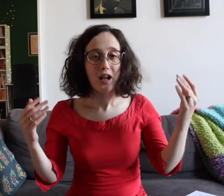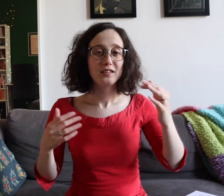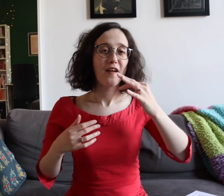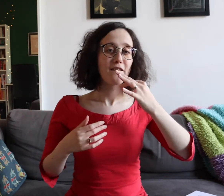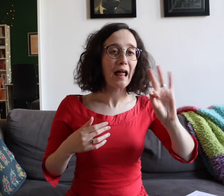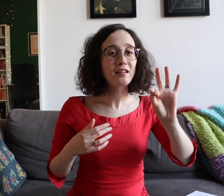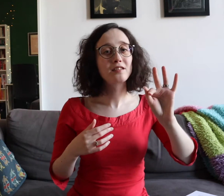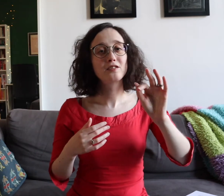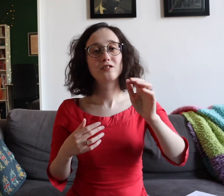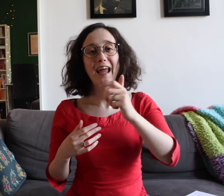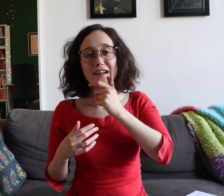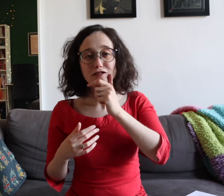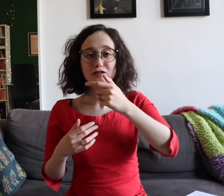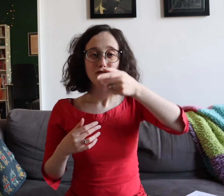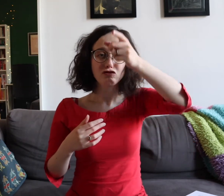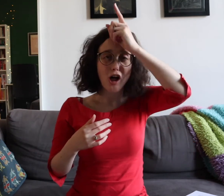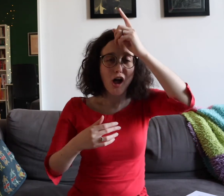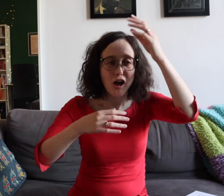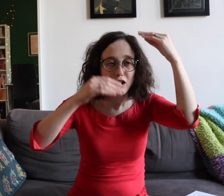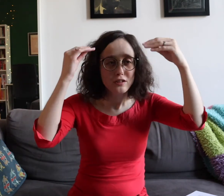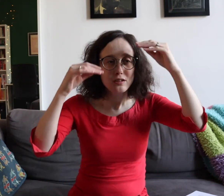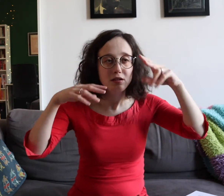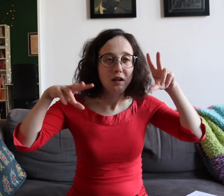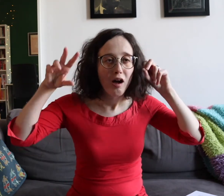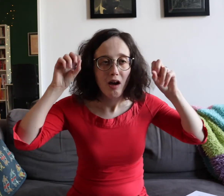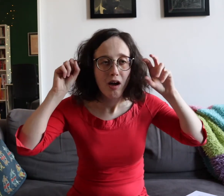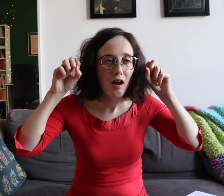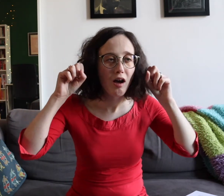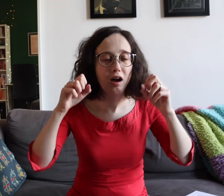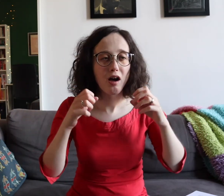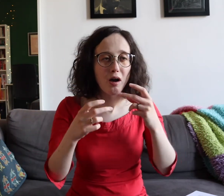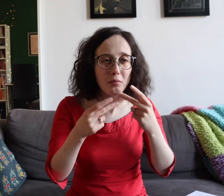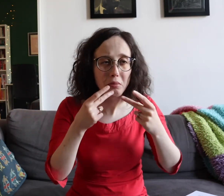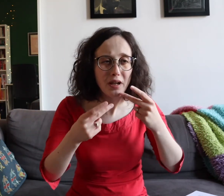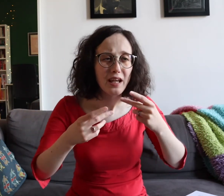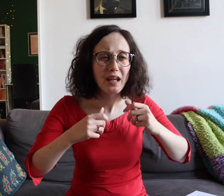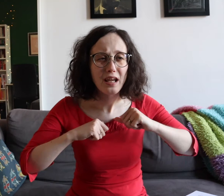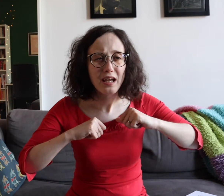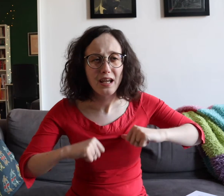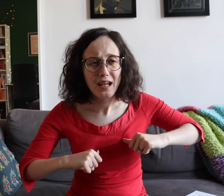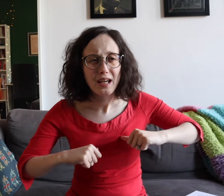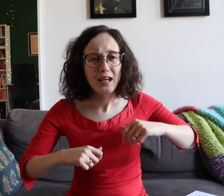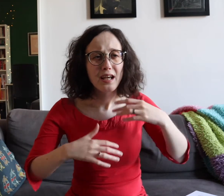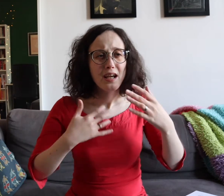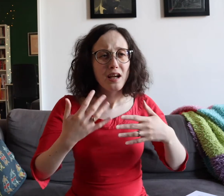French, English, and German and that I tried to acquire those.